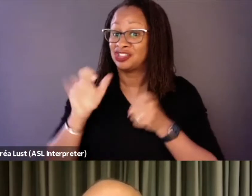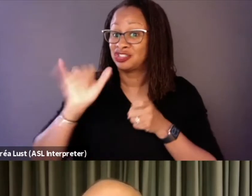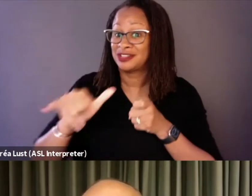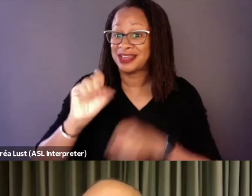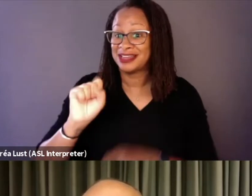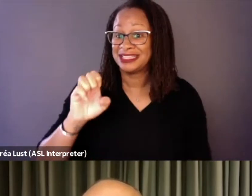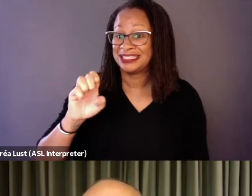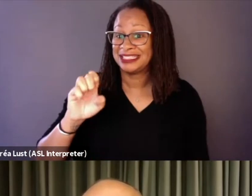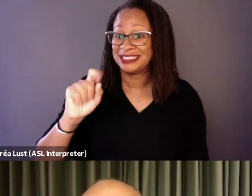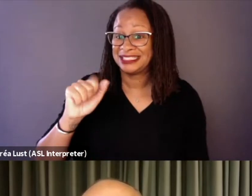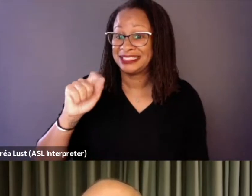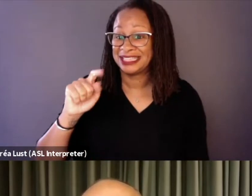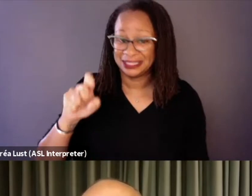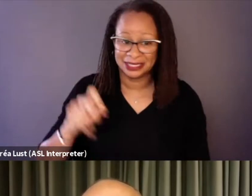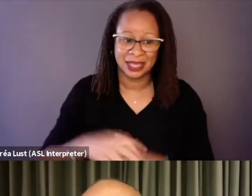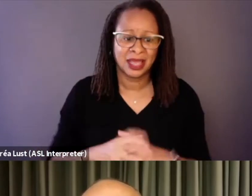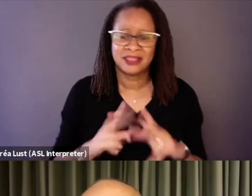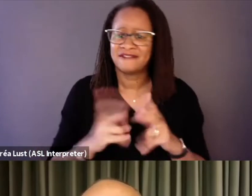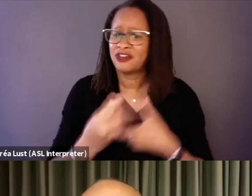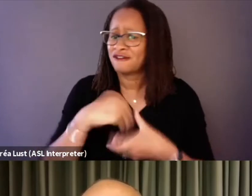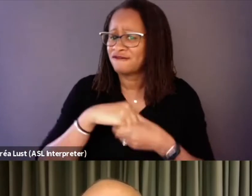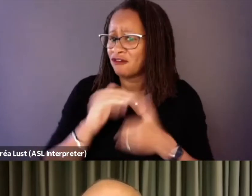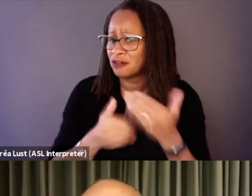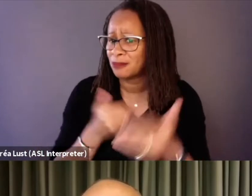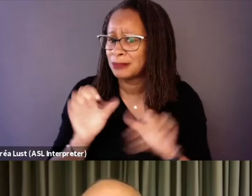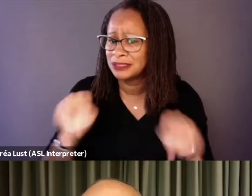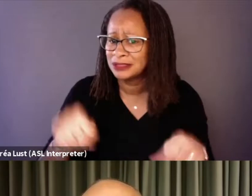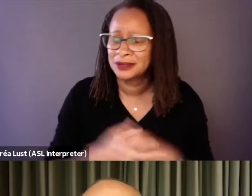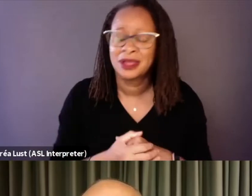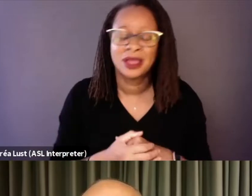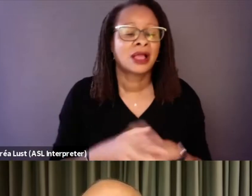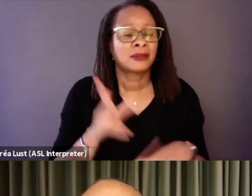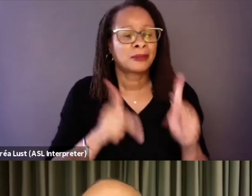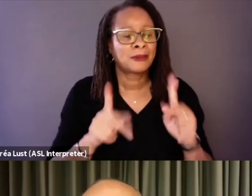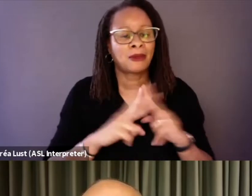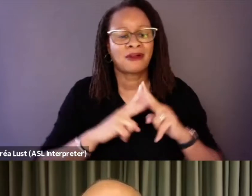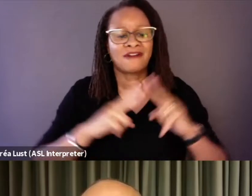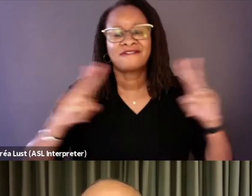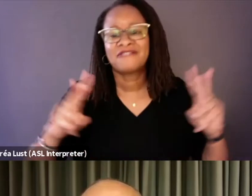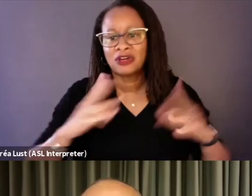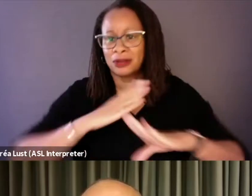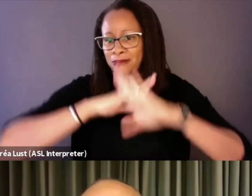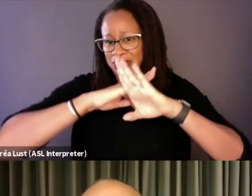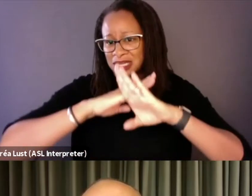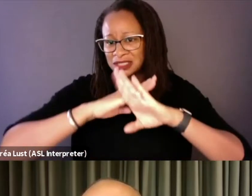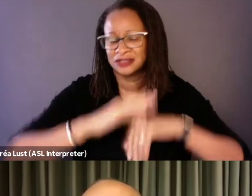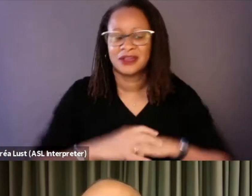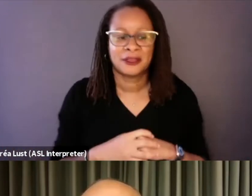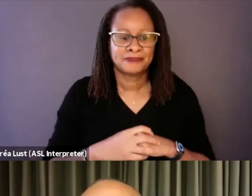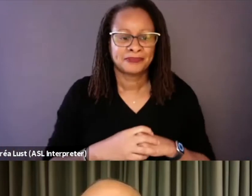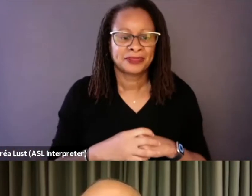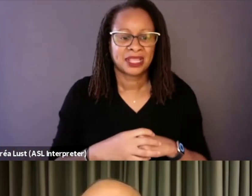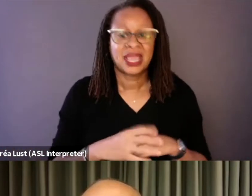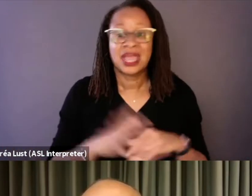for them and they were very involved in that. People are very protective and they were involved with that decision.